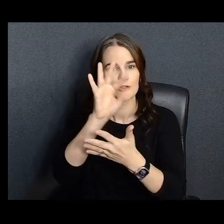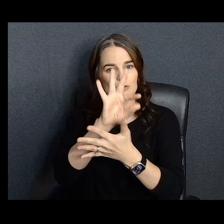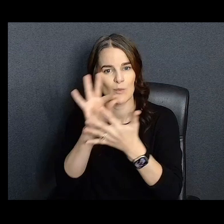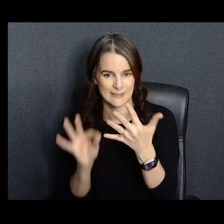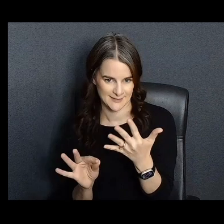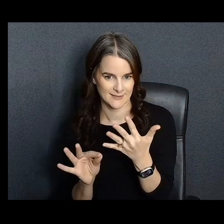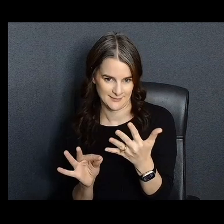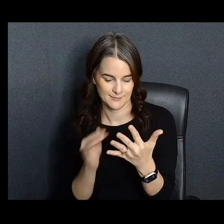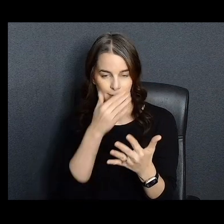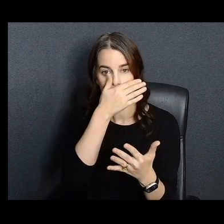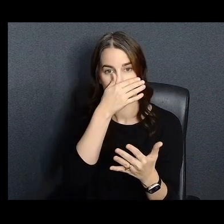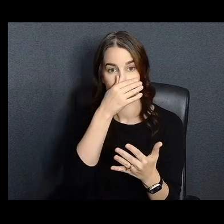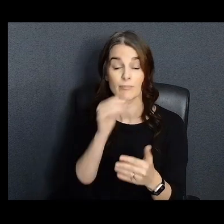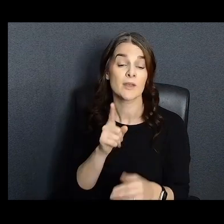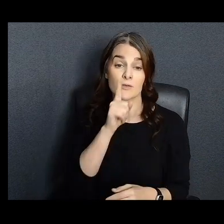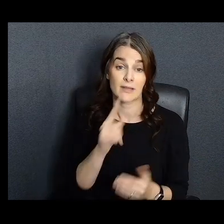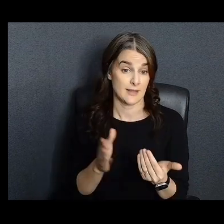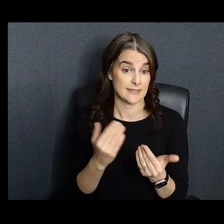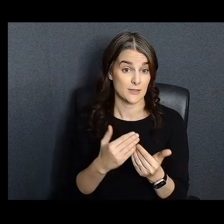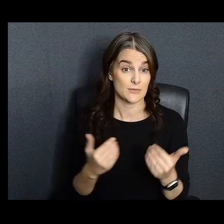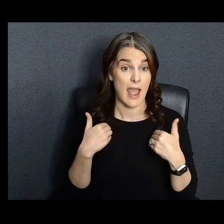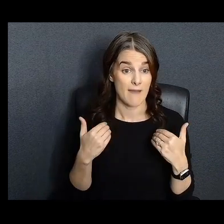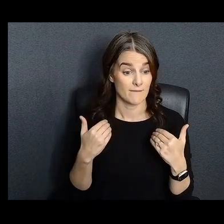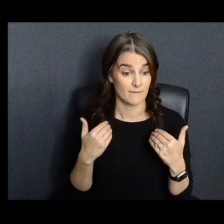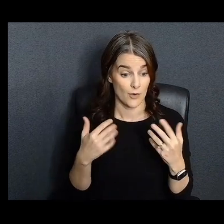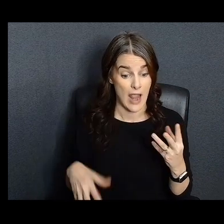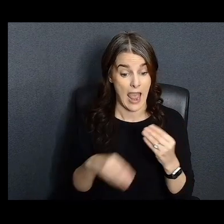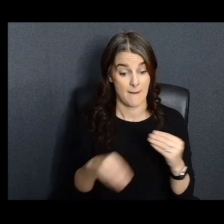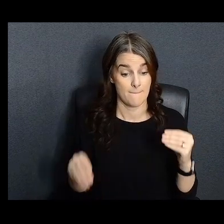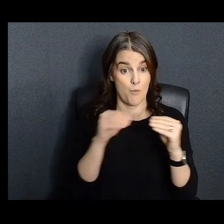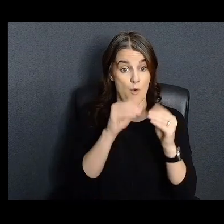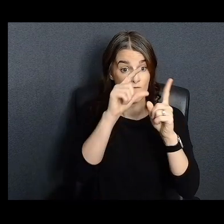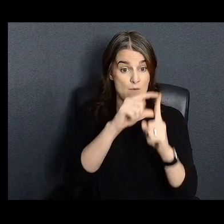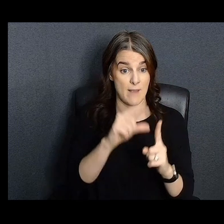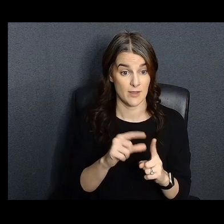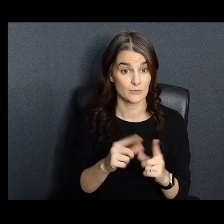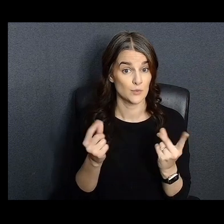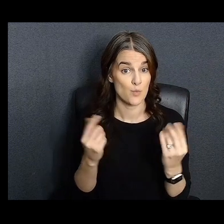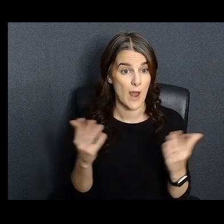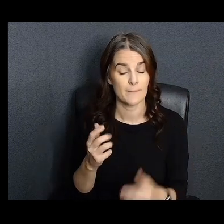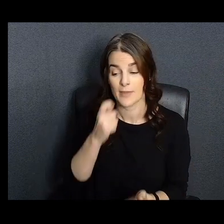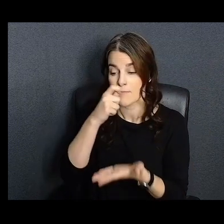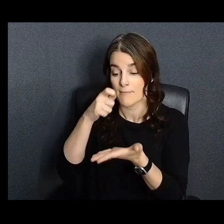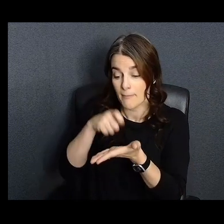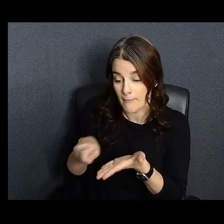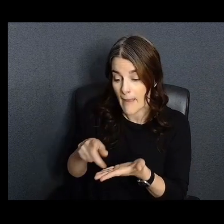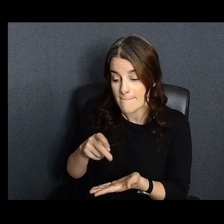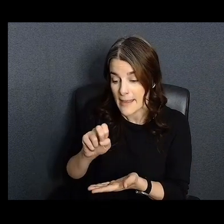It's really easy to add more vocabulary in here. So I can go to my little pencil button down at the bottom